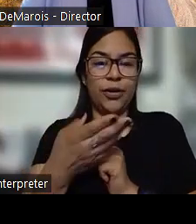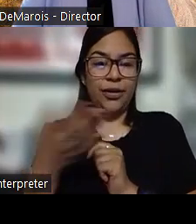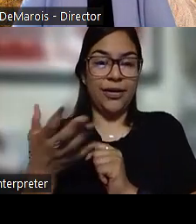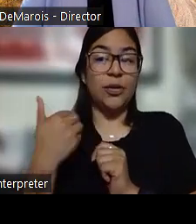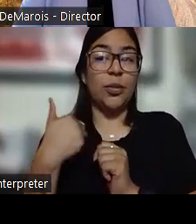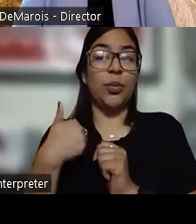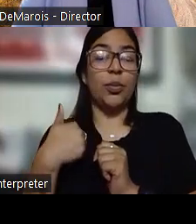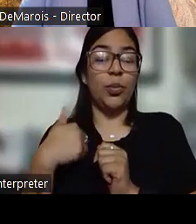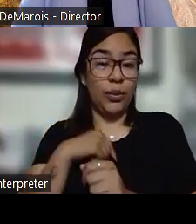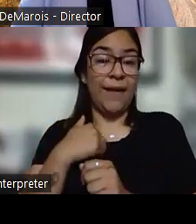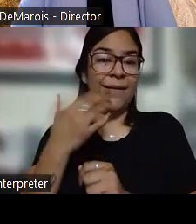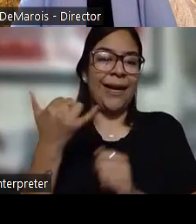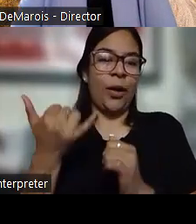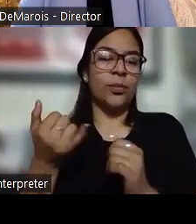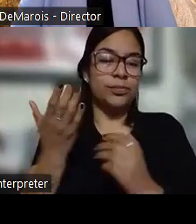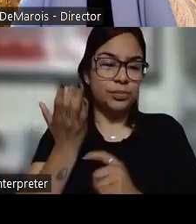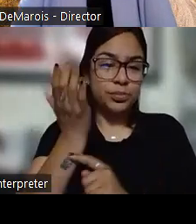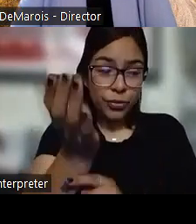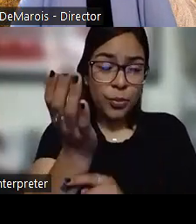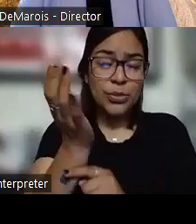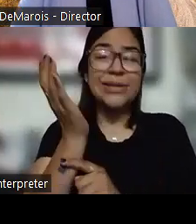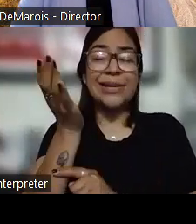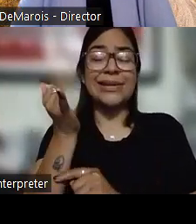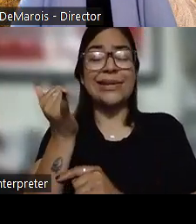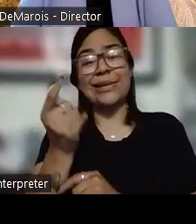areas and next